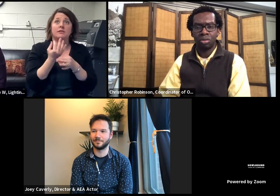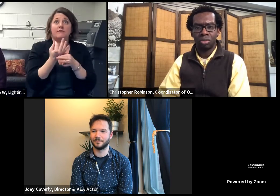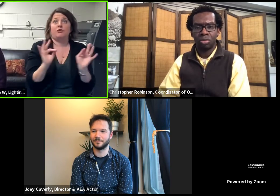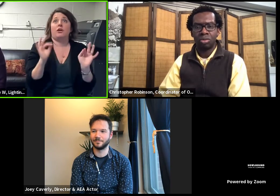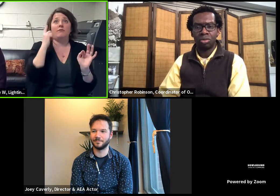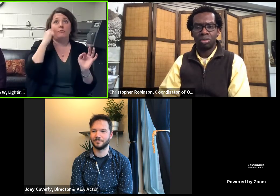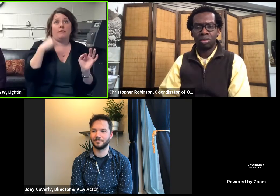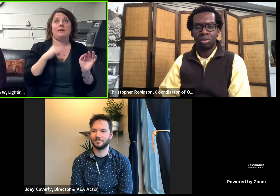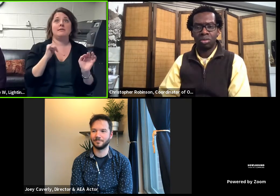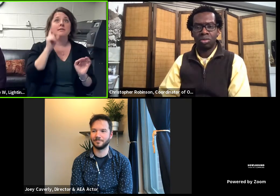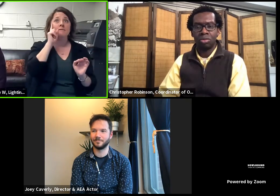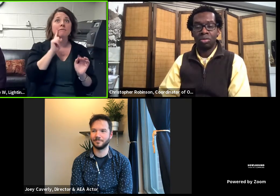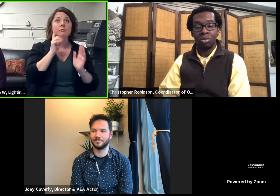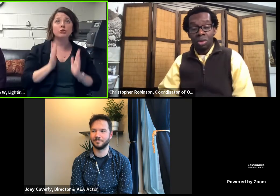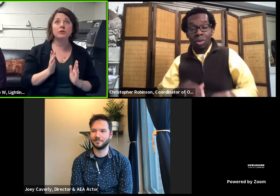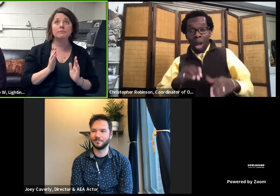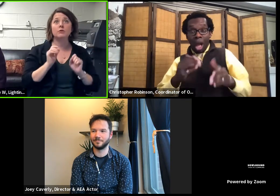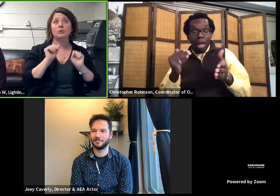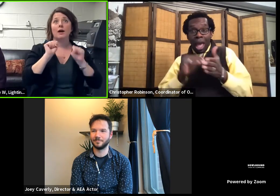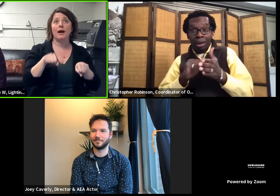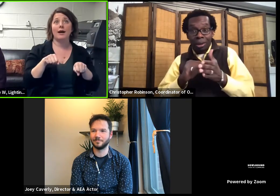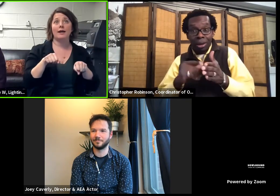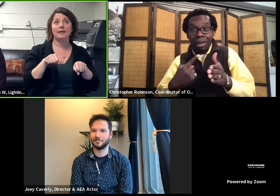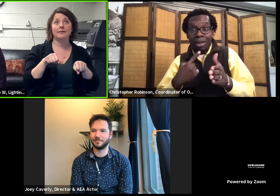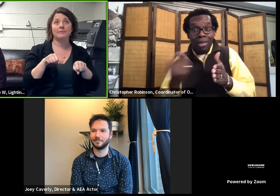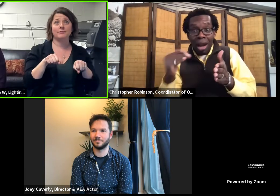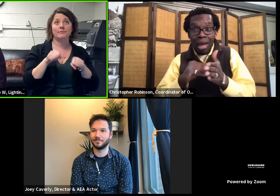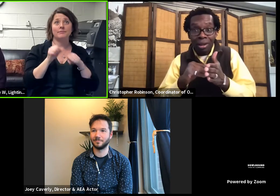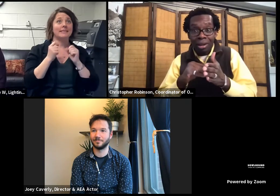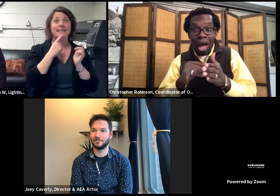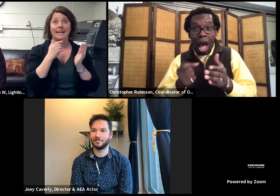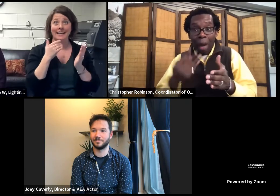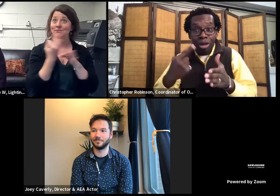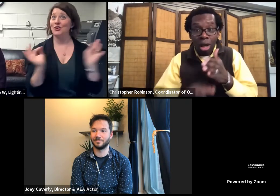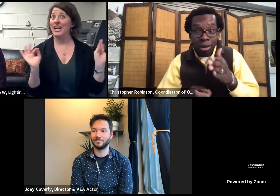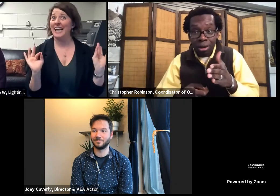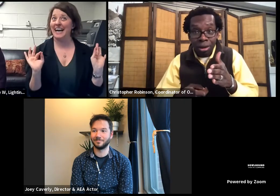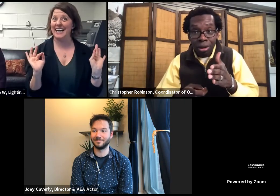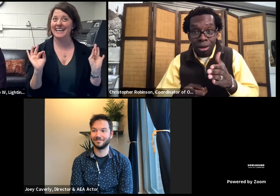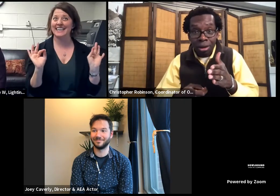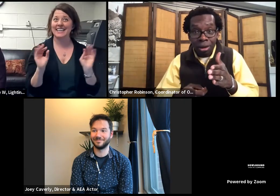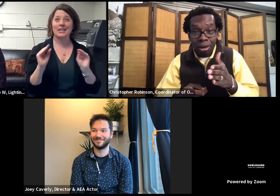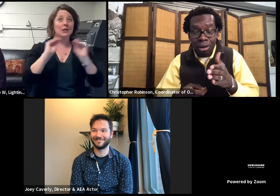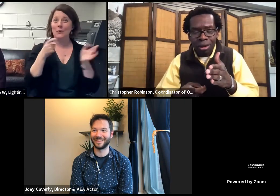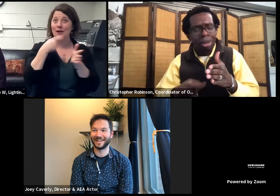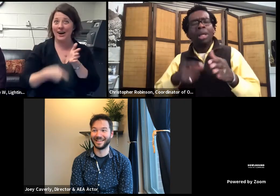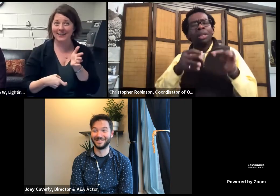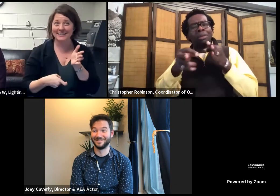and that's actually, the video relay service is actually-- Can you say that one more time? It's free from the government.